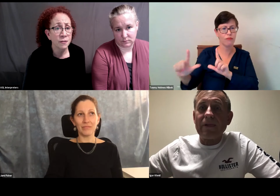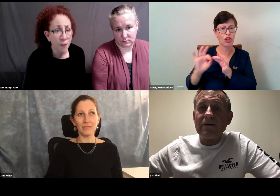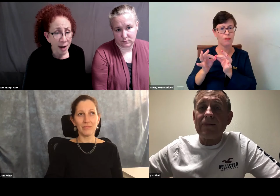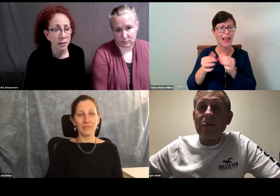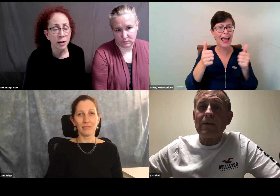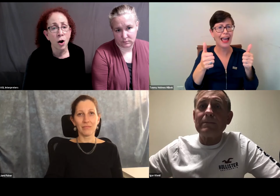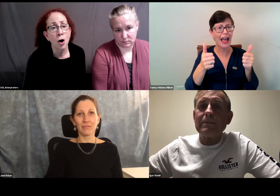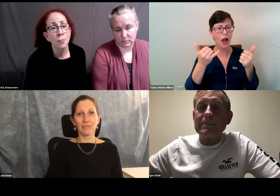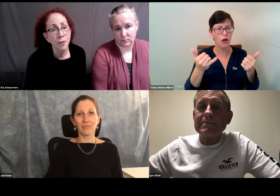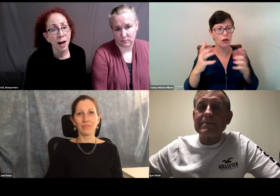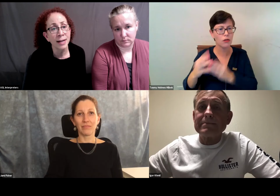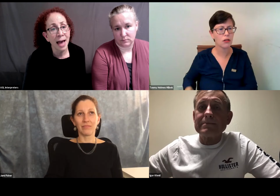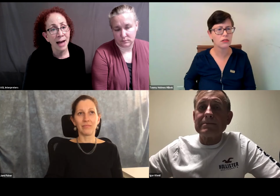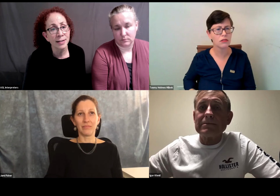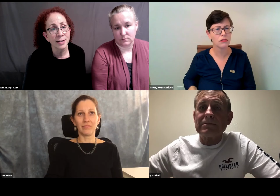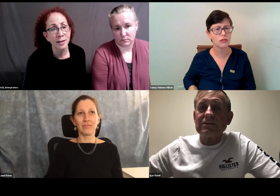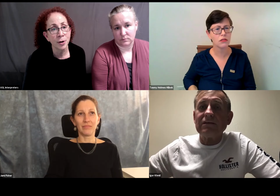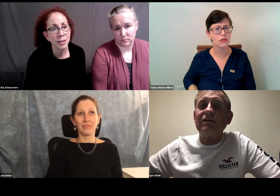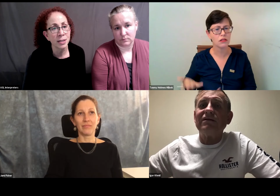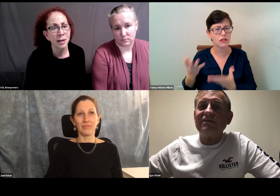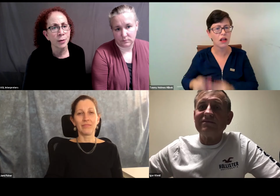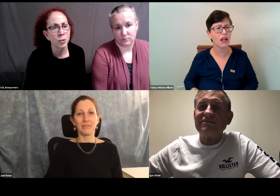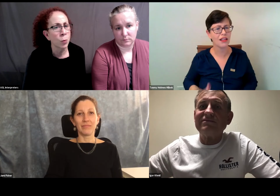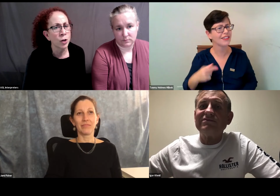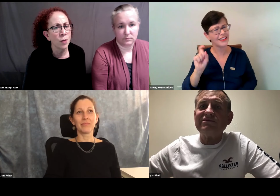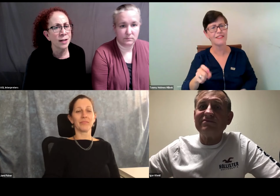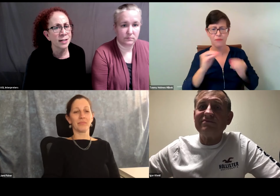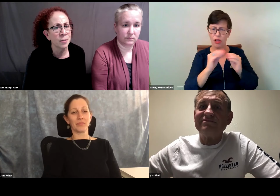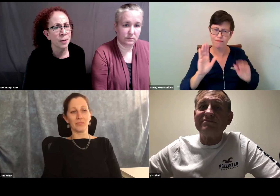finally are providing access in American sign language but we don't want that to disappear.